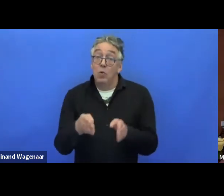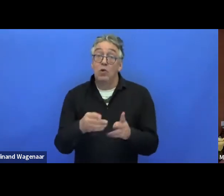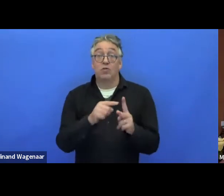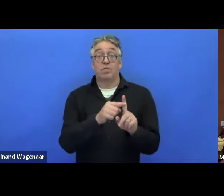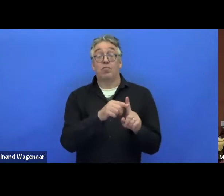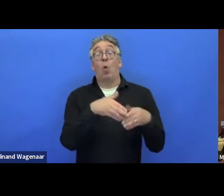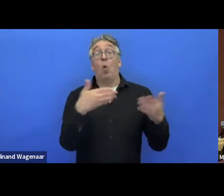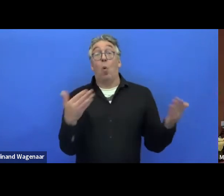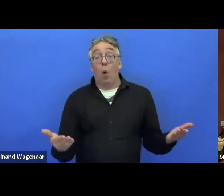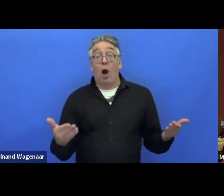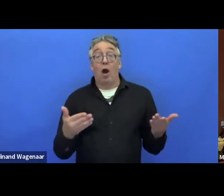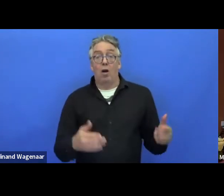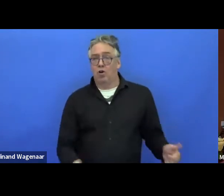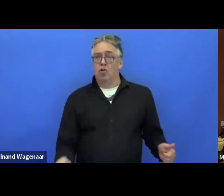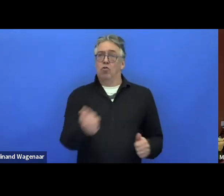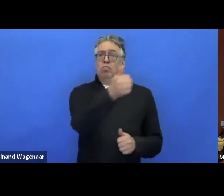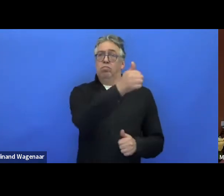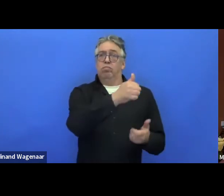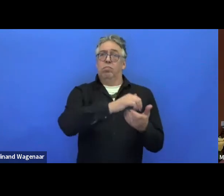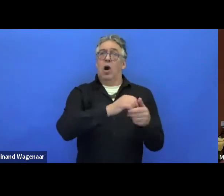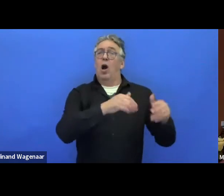which are involve in the European business somehow